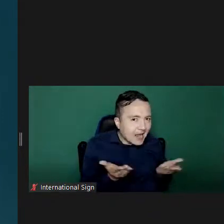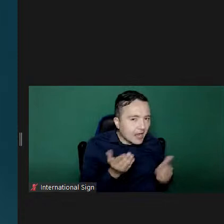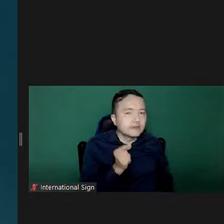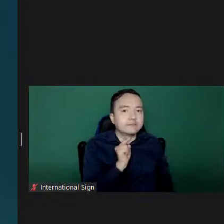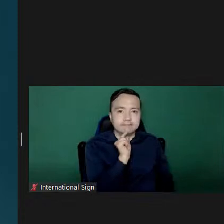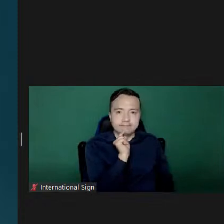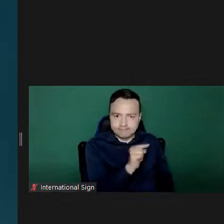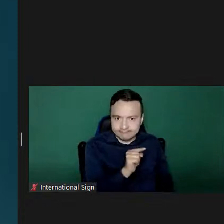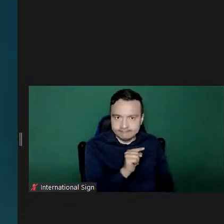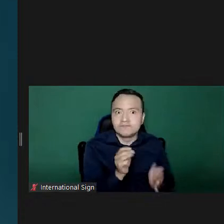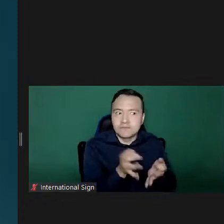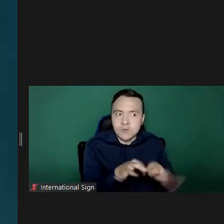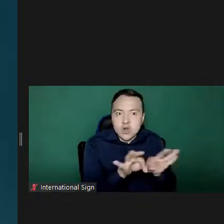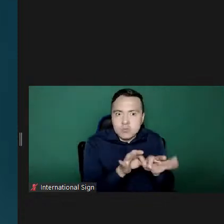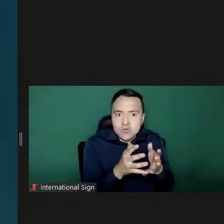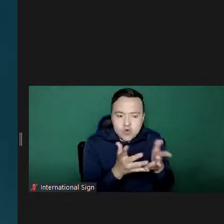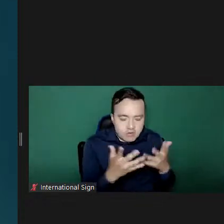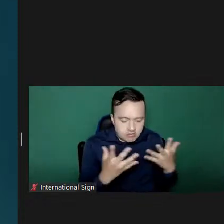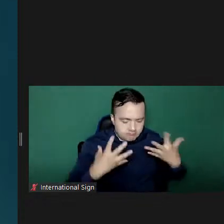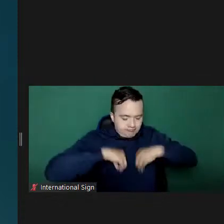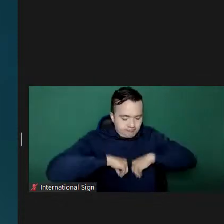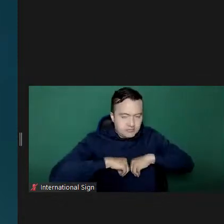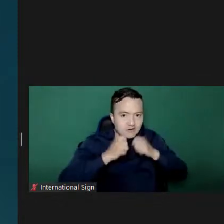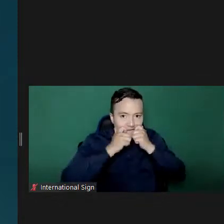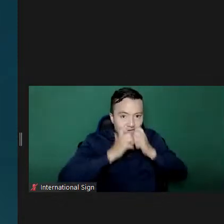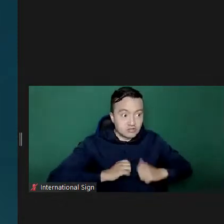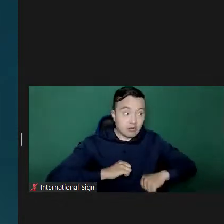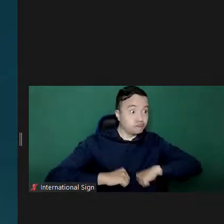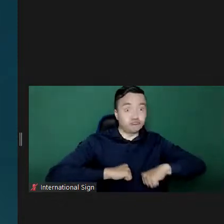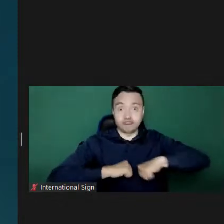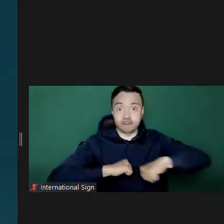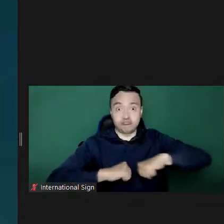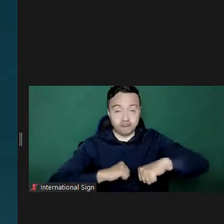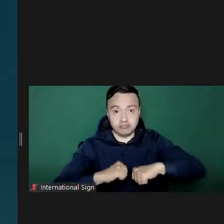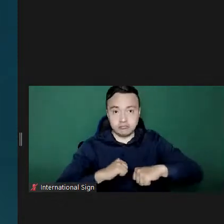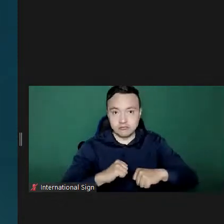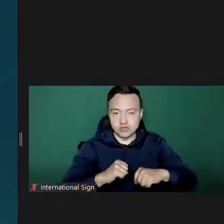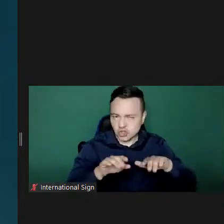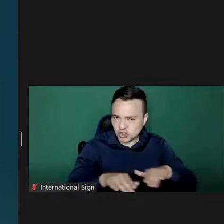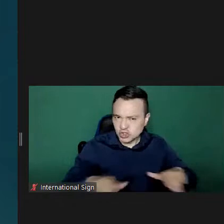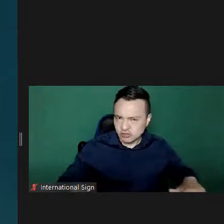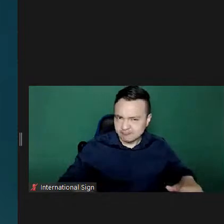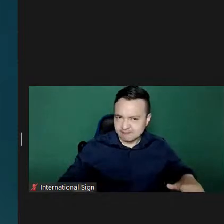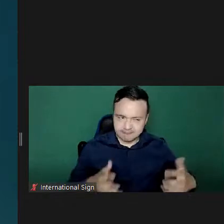which is done to capture information on the state of NCDs.